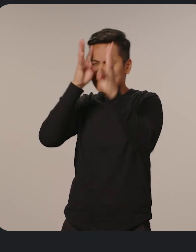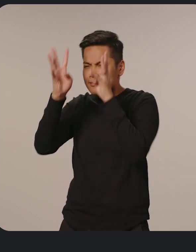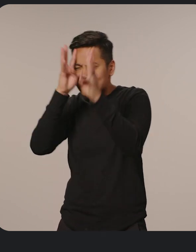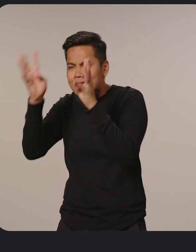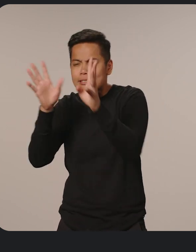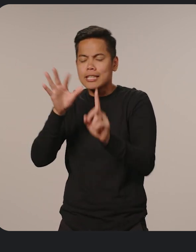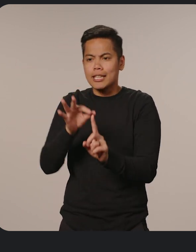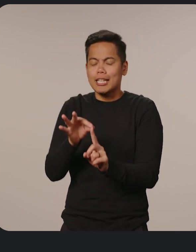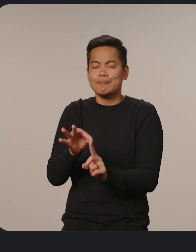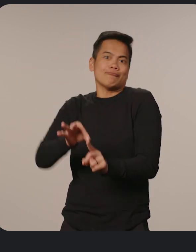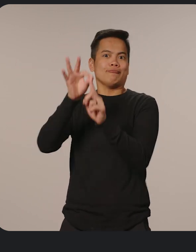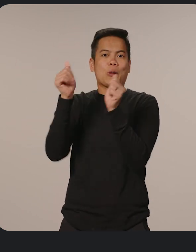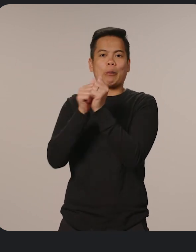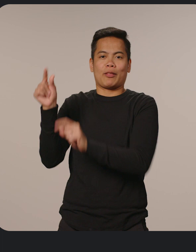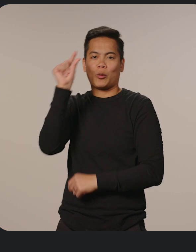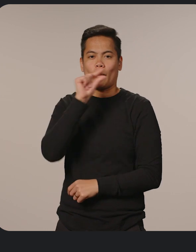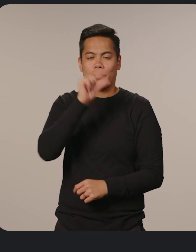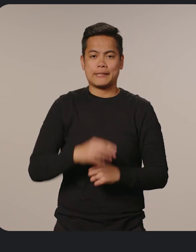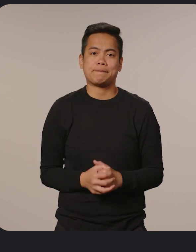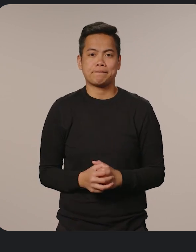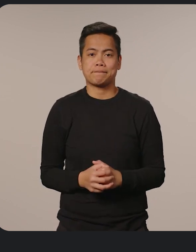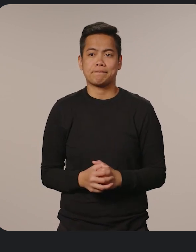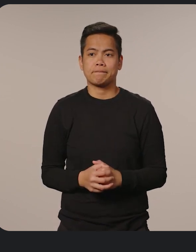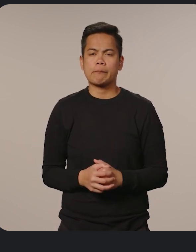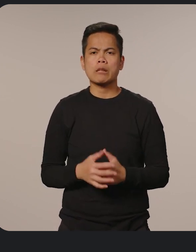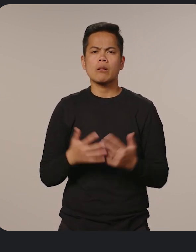Well, there's a lot we're making available to you.